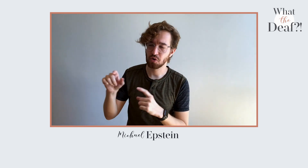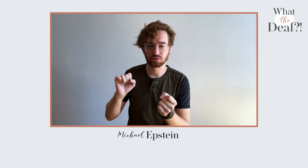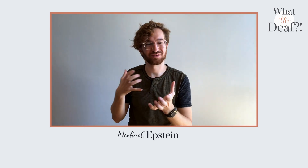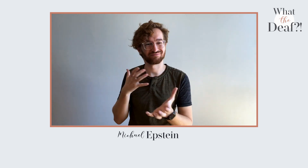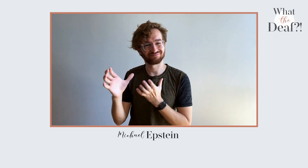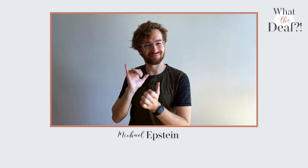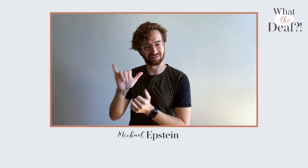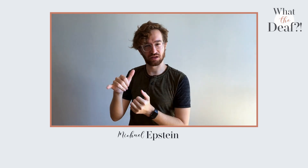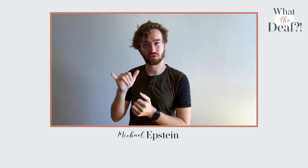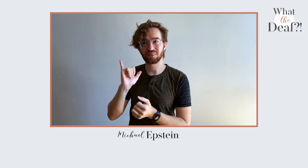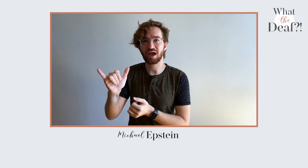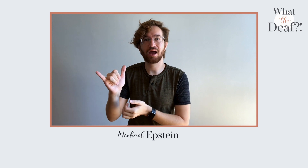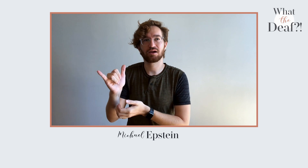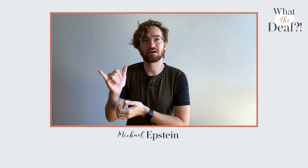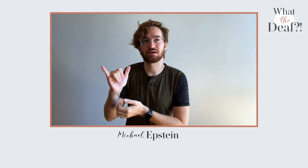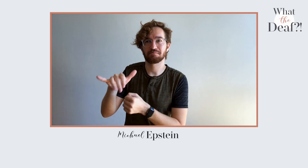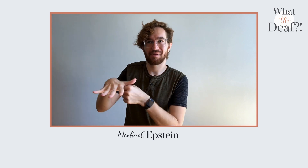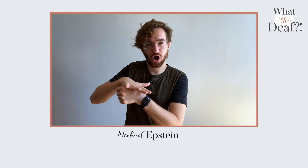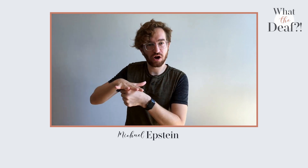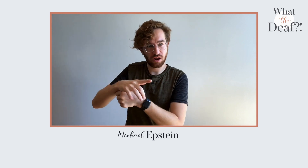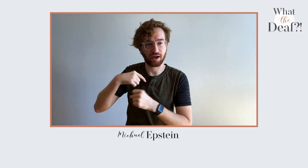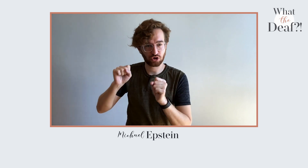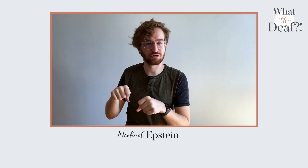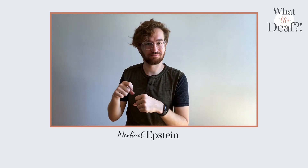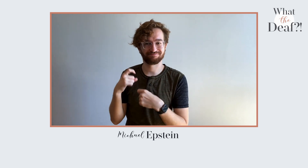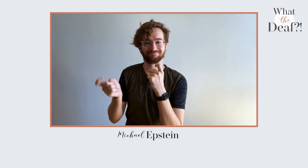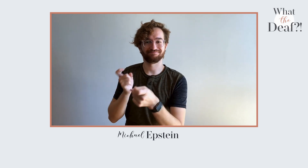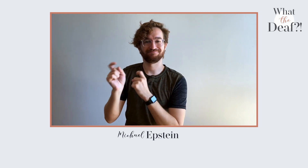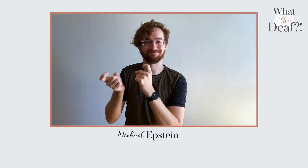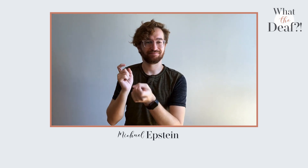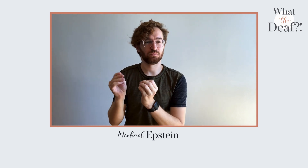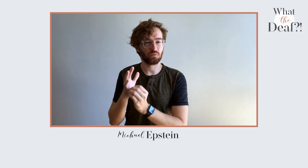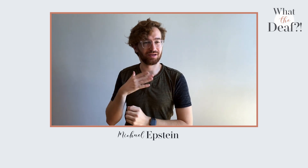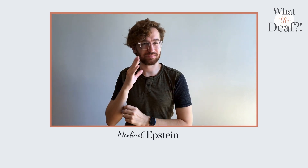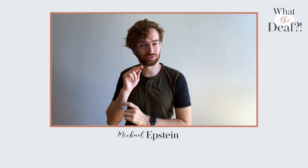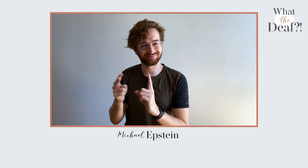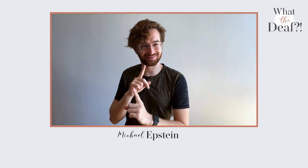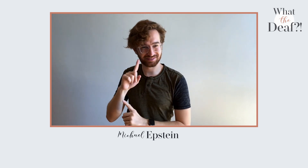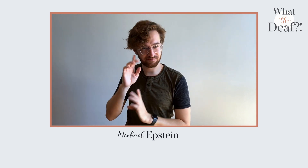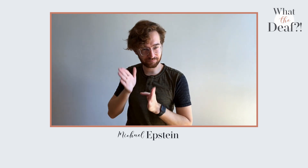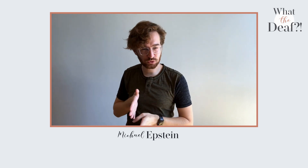Are there things in the way of the visual space? So because of that, I was able to share my experience as a deaf individual.